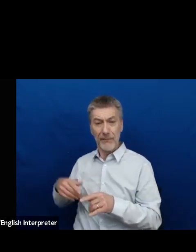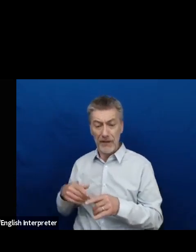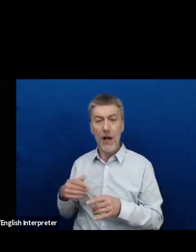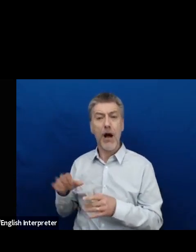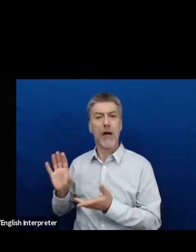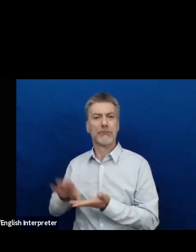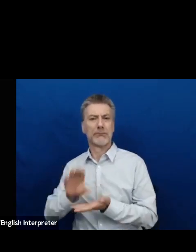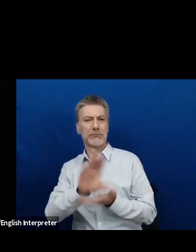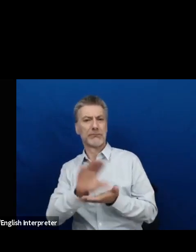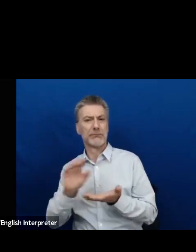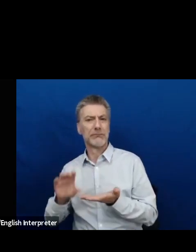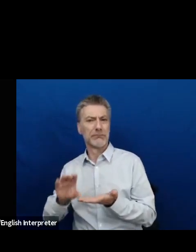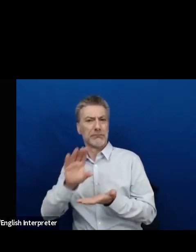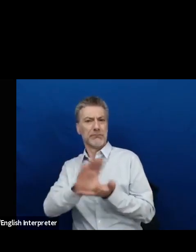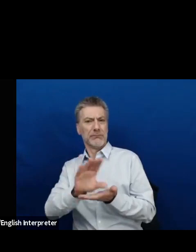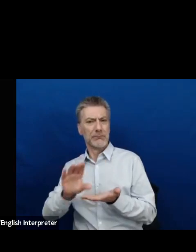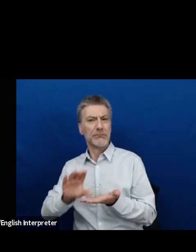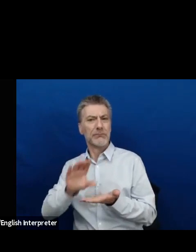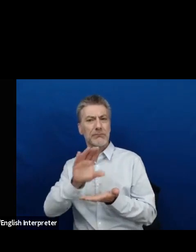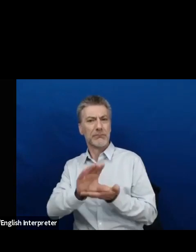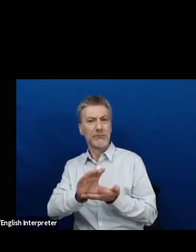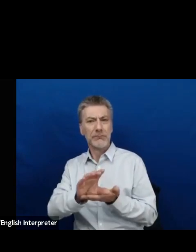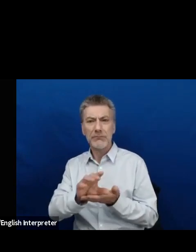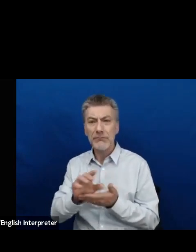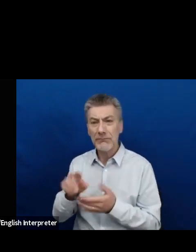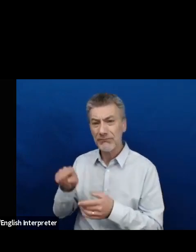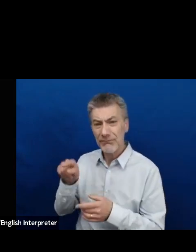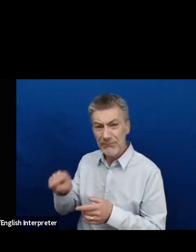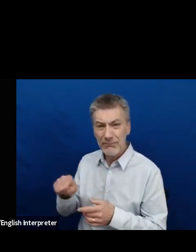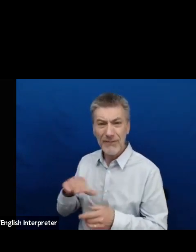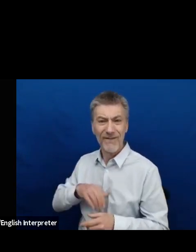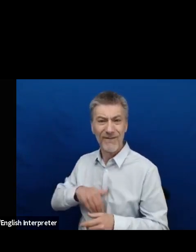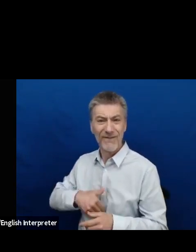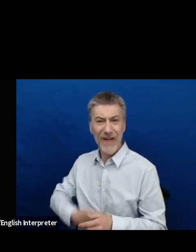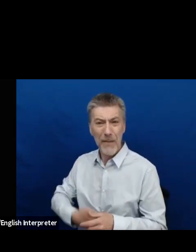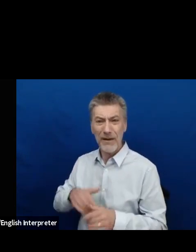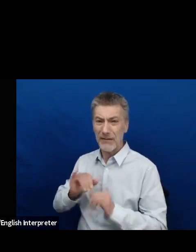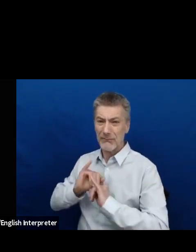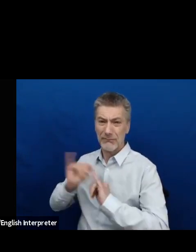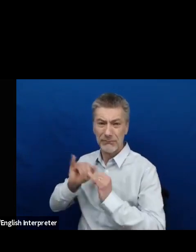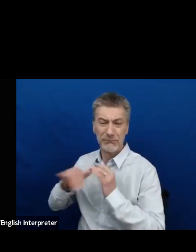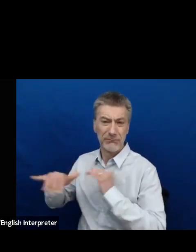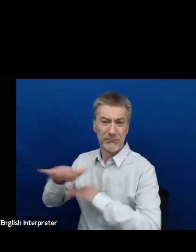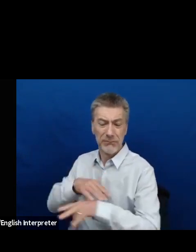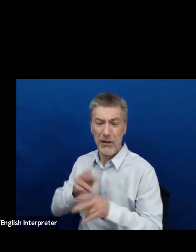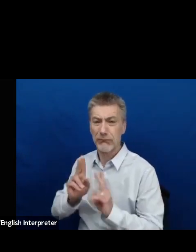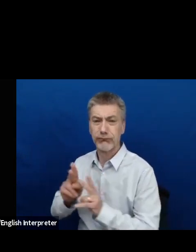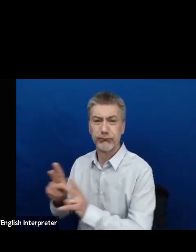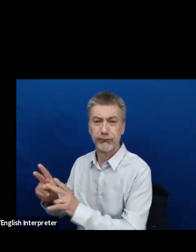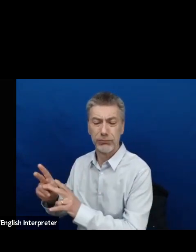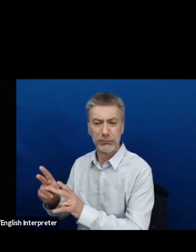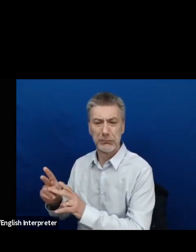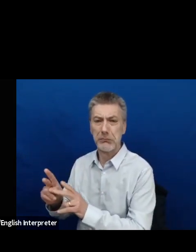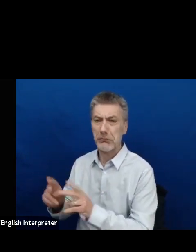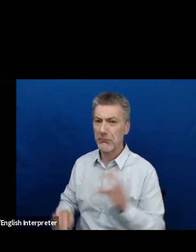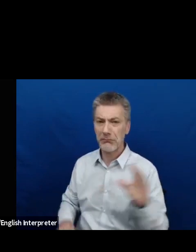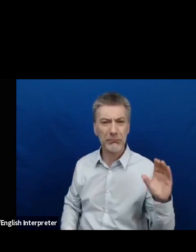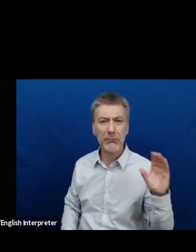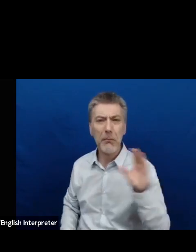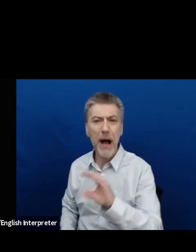the tax burden domestically so that the working class and middle class in written did not pay income